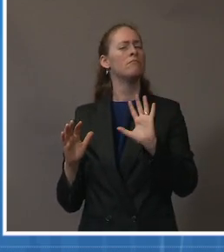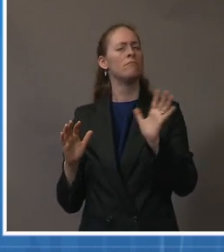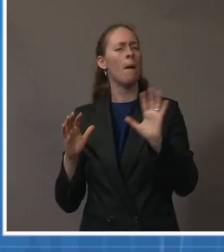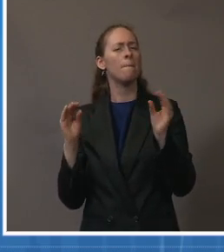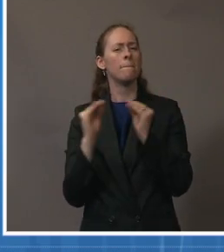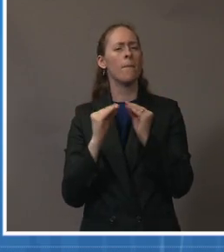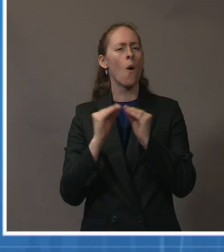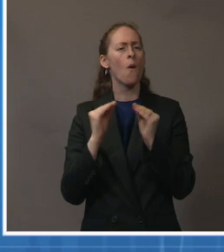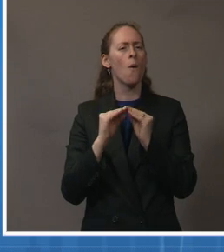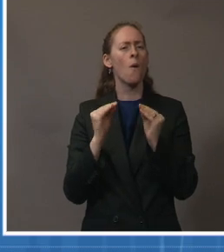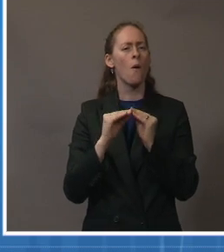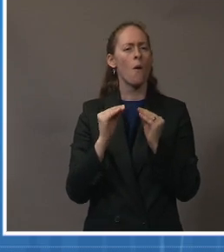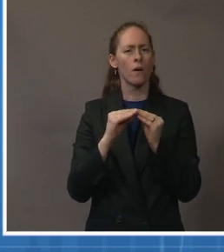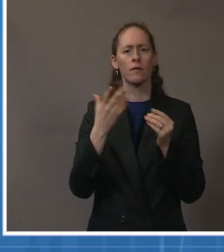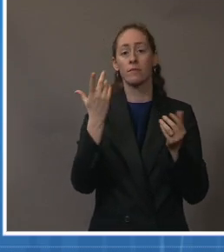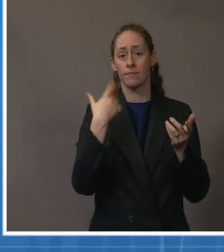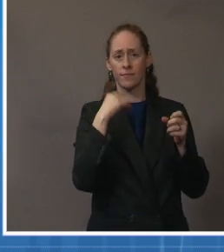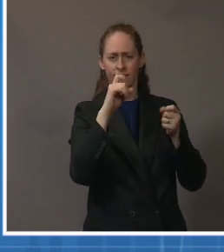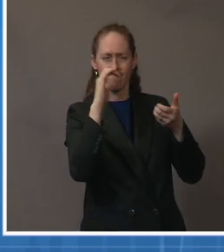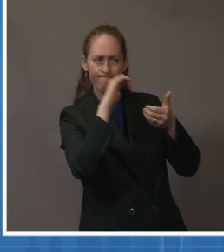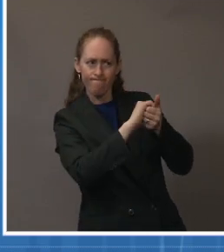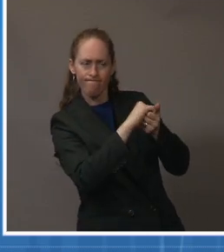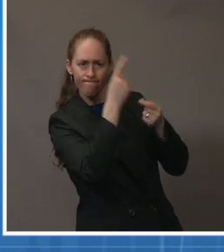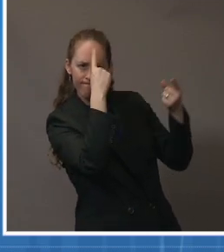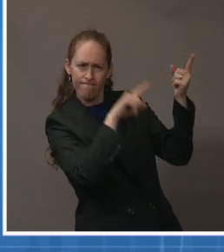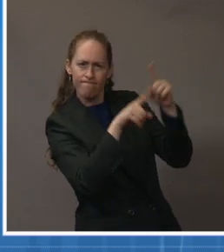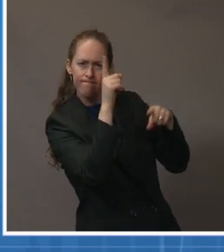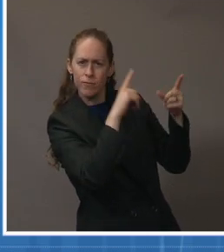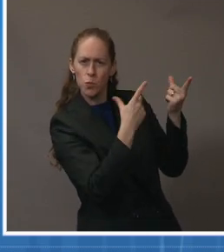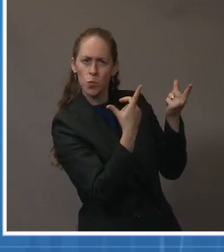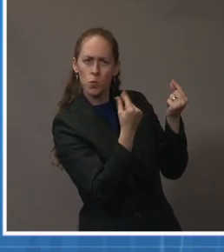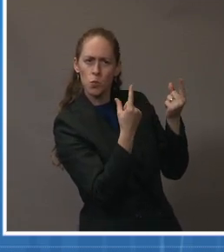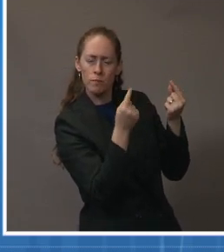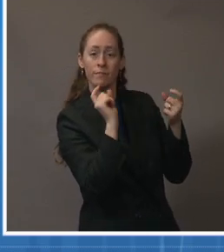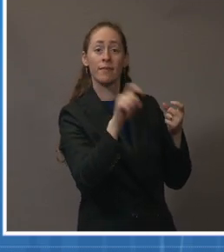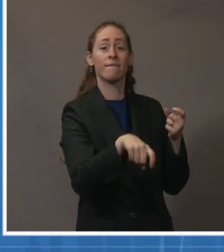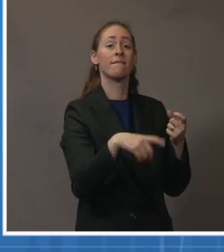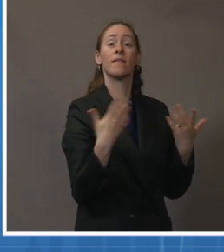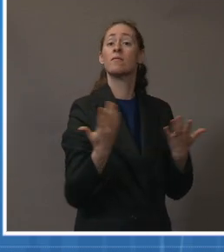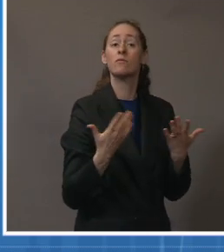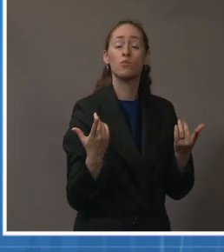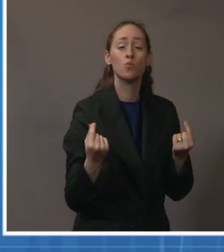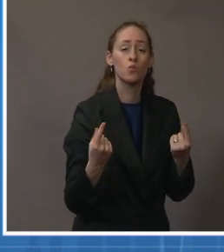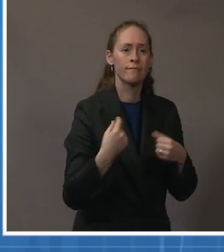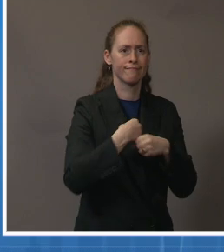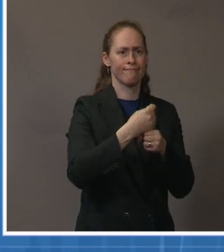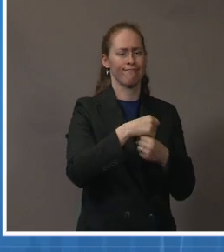to expand the production of vaccines and raw materials, including here at home, as Jeff described,